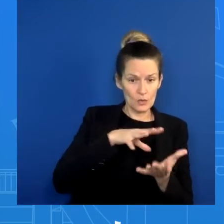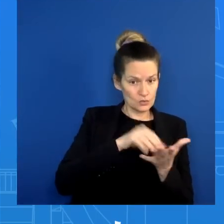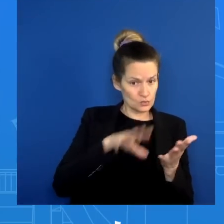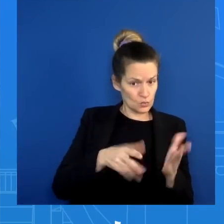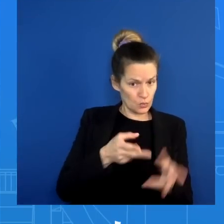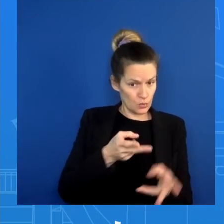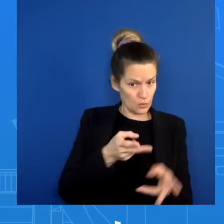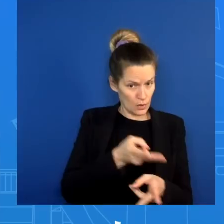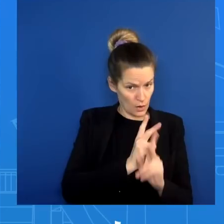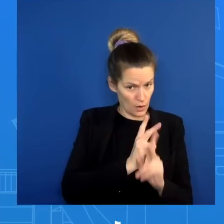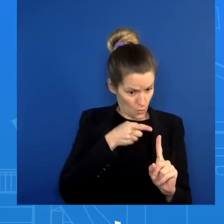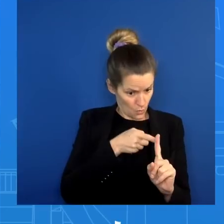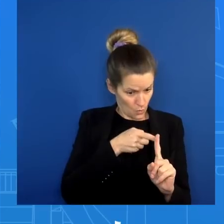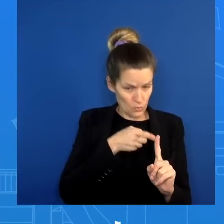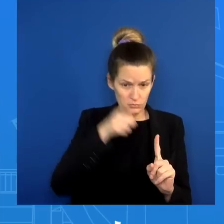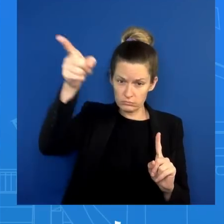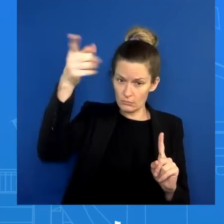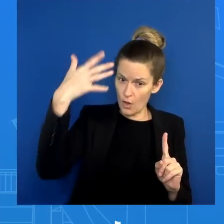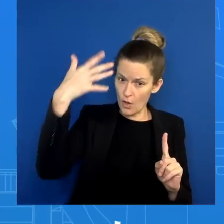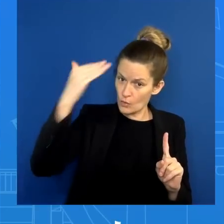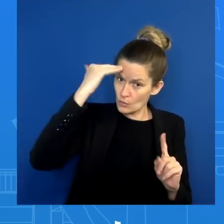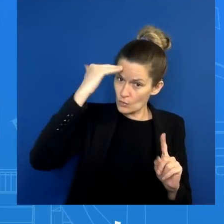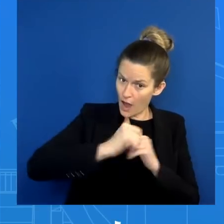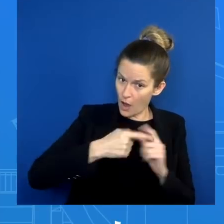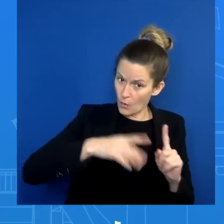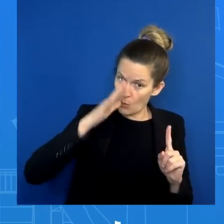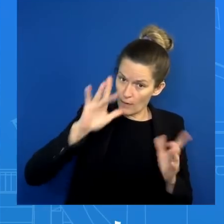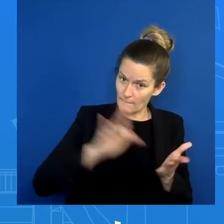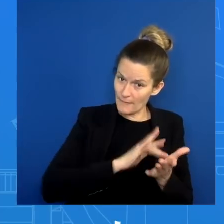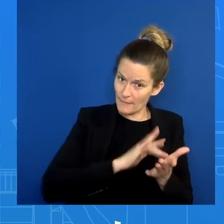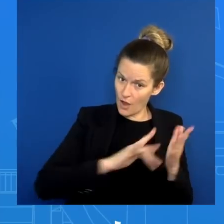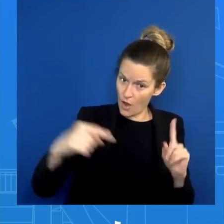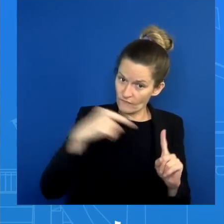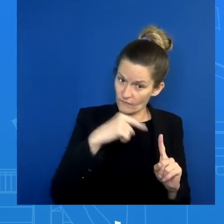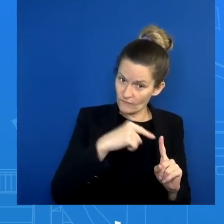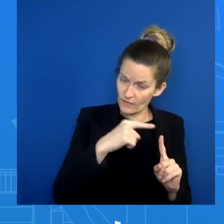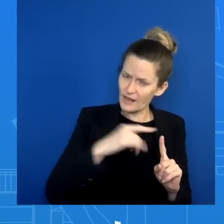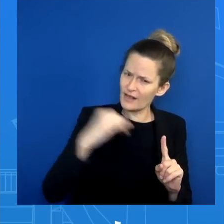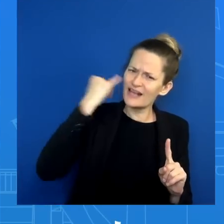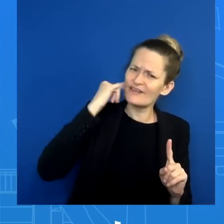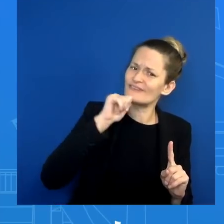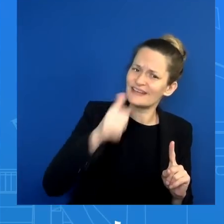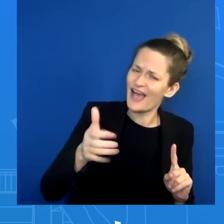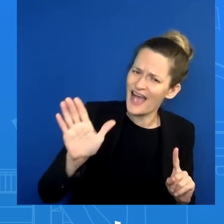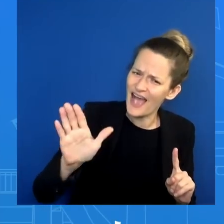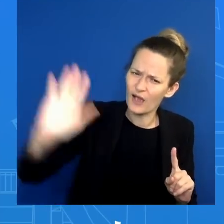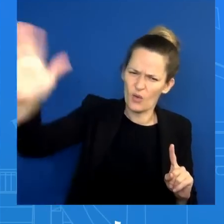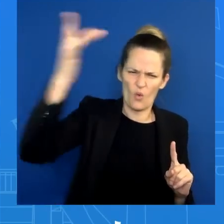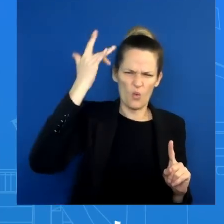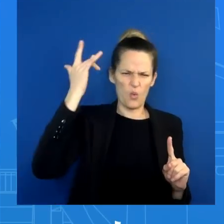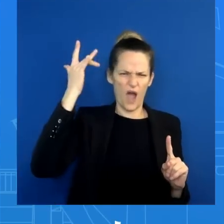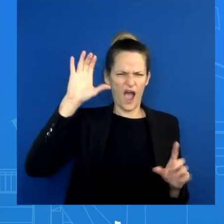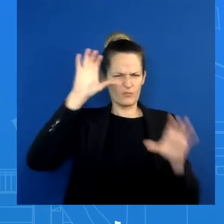it was important to have all of his other spending priorities fully paid for, to be fiscally responsible, but not this one?